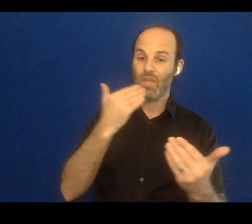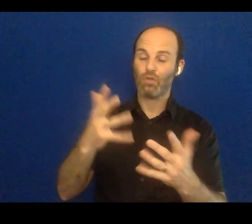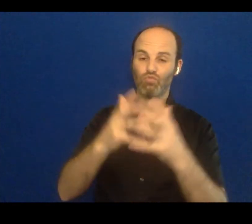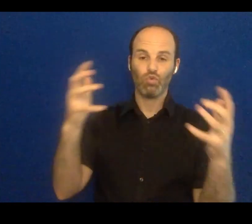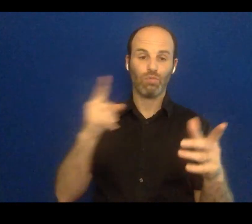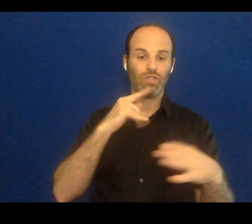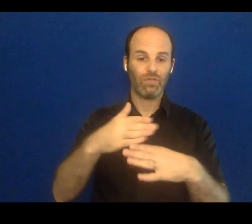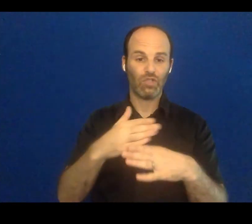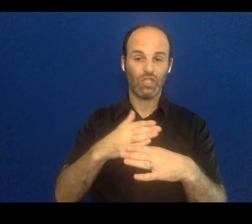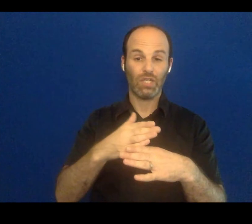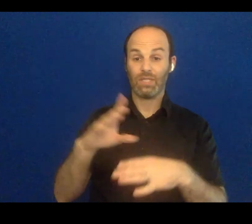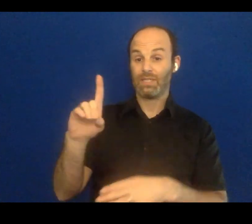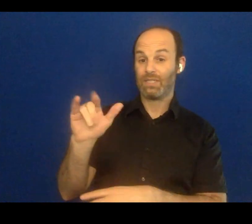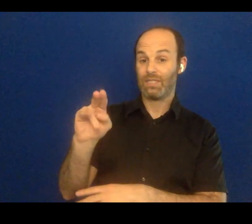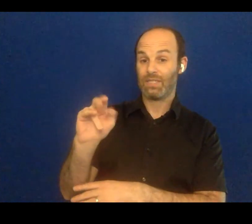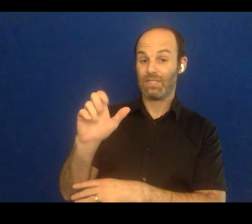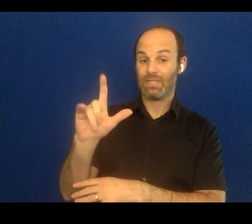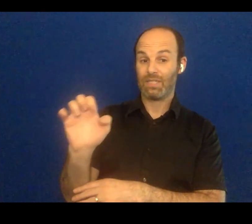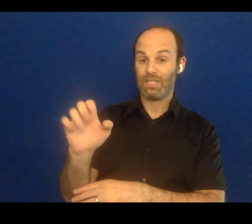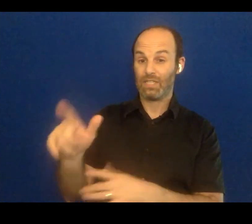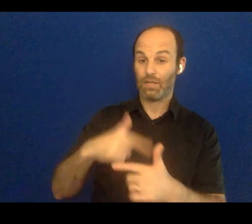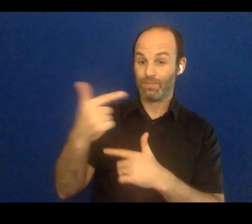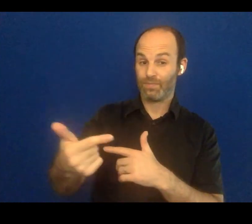SHARING. DANIELLE, IF YOU WOULD LIKE TO GO NEXT.